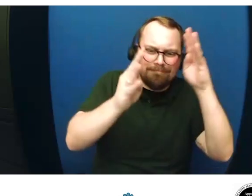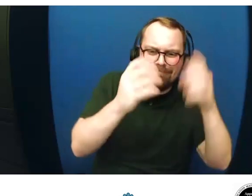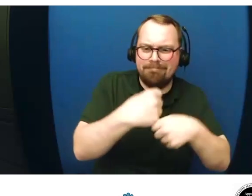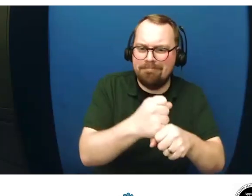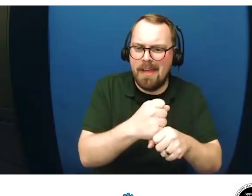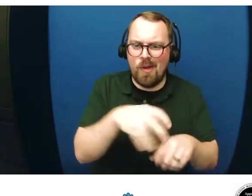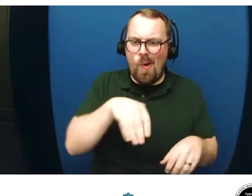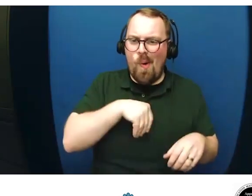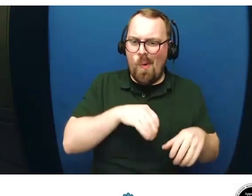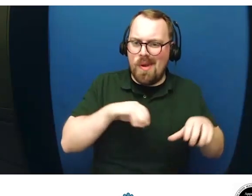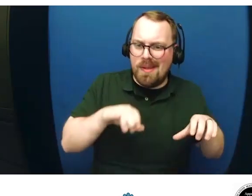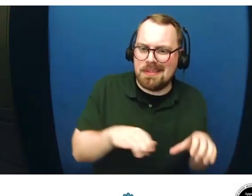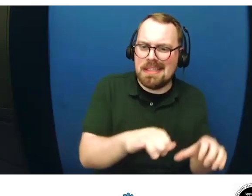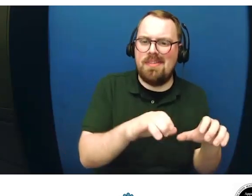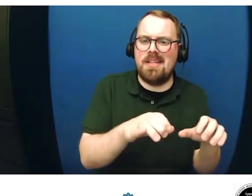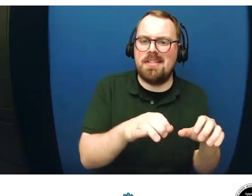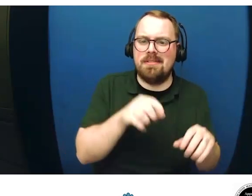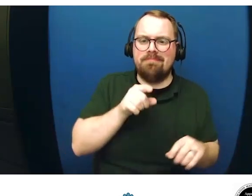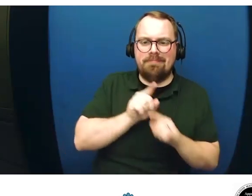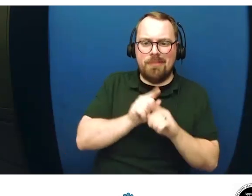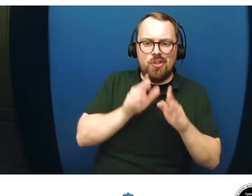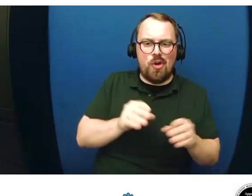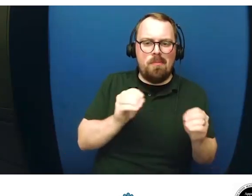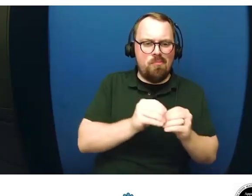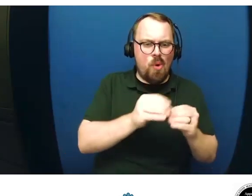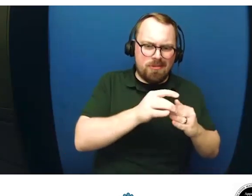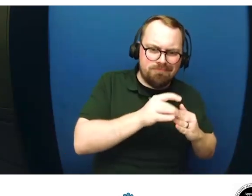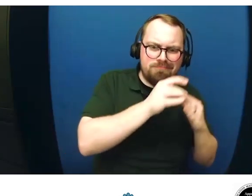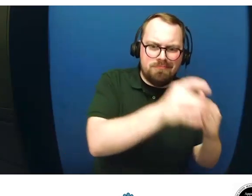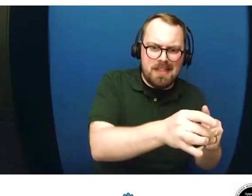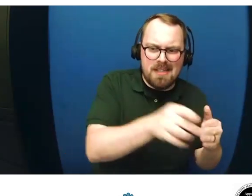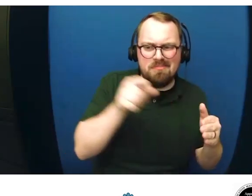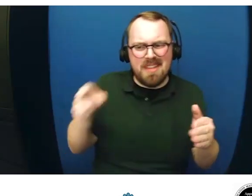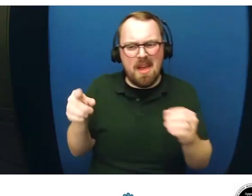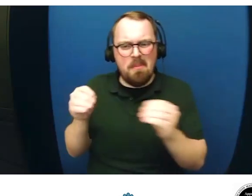you know, taking a more leadership role on that student's home and community team.